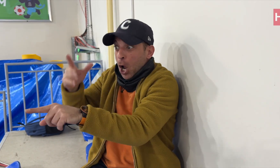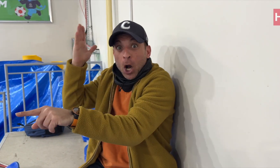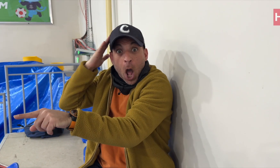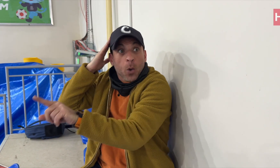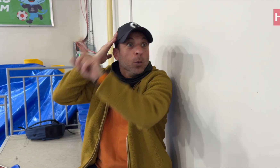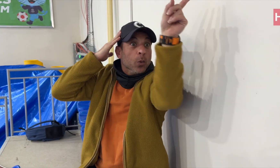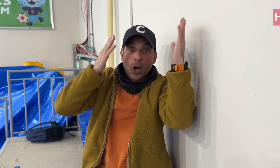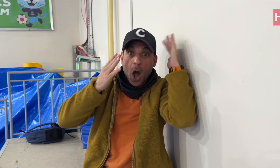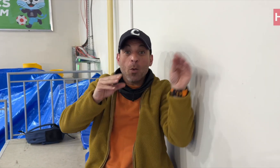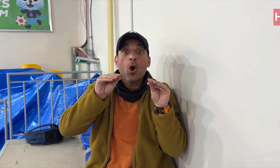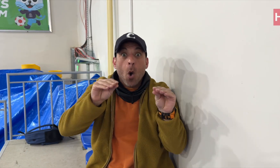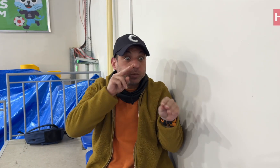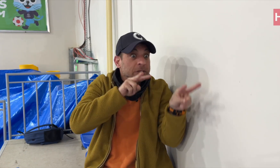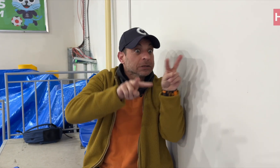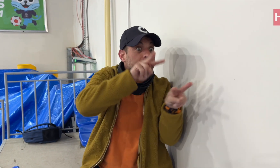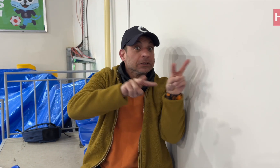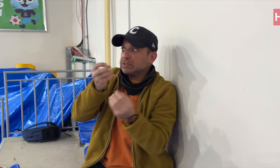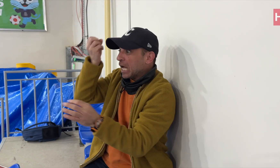or be eliminated! Their coaches are on edge and keeping the players